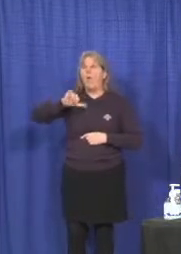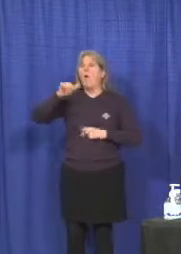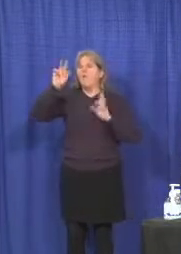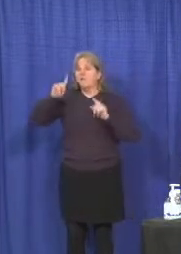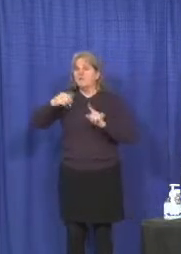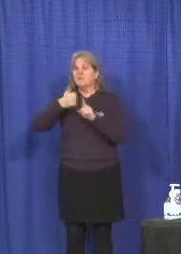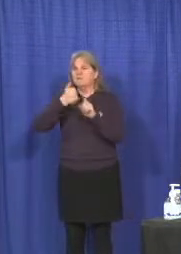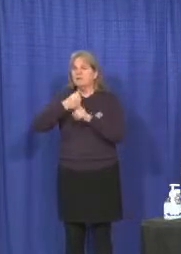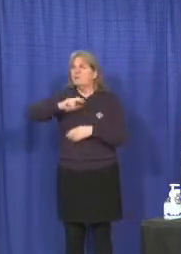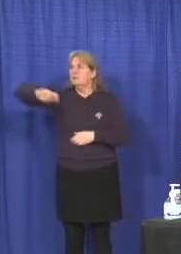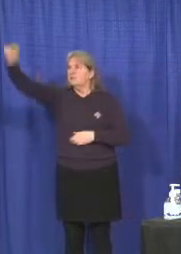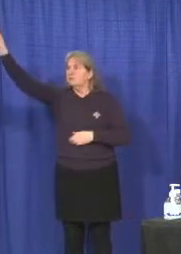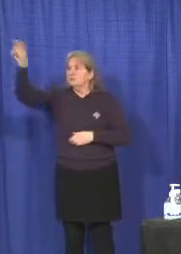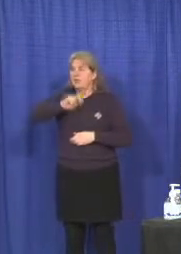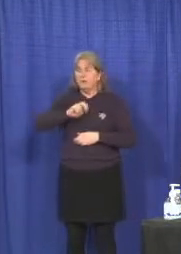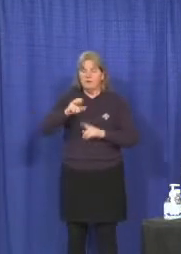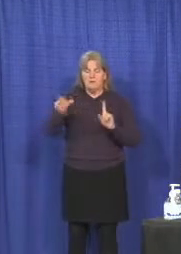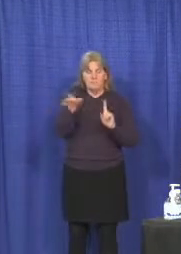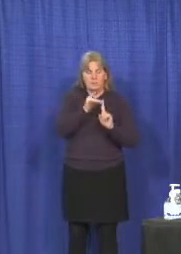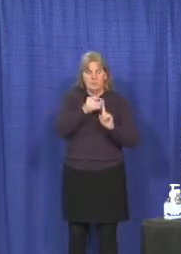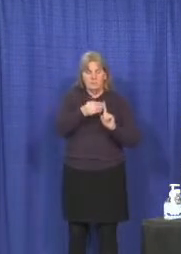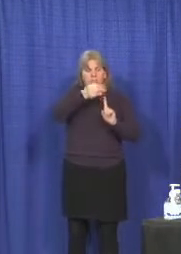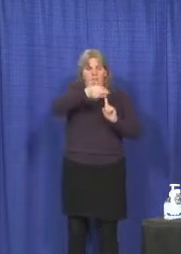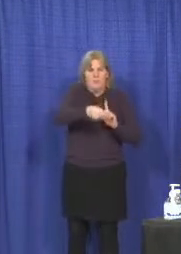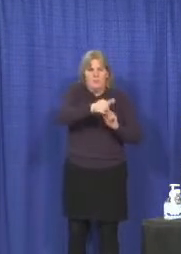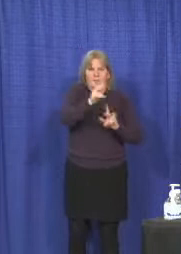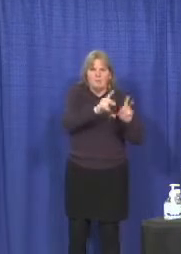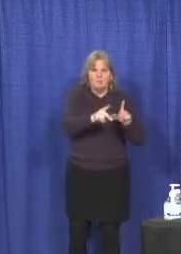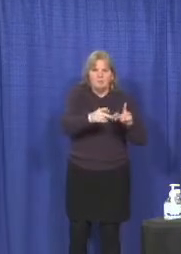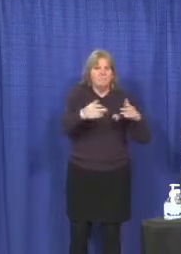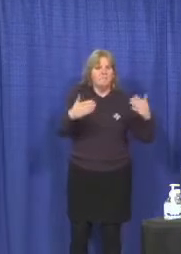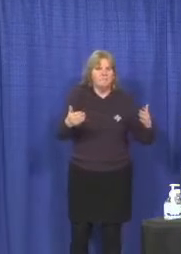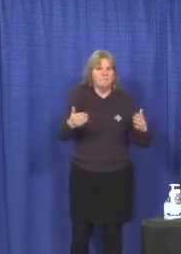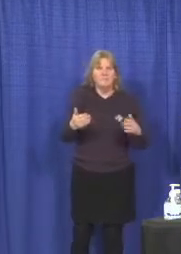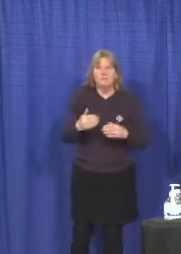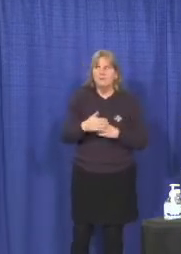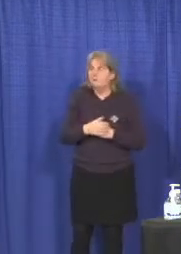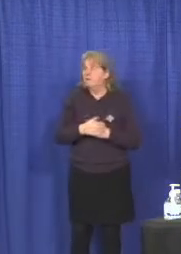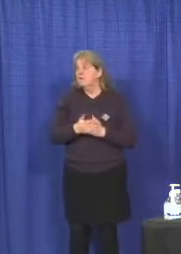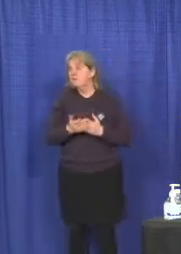travelled. Through the last year and beyond